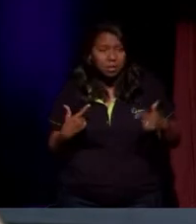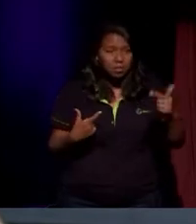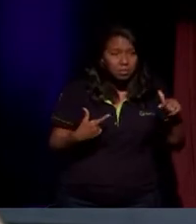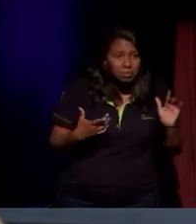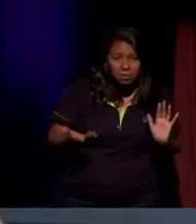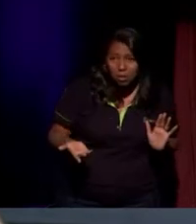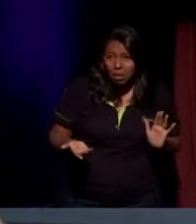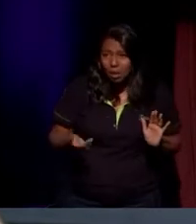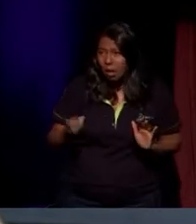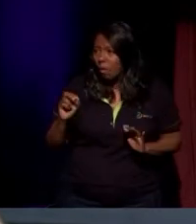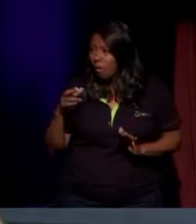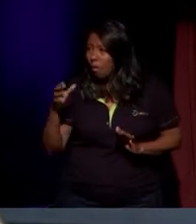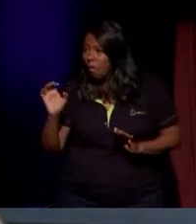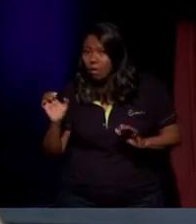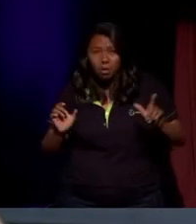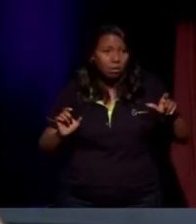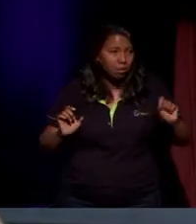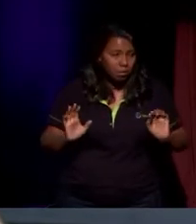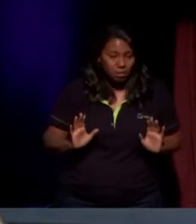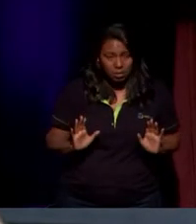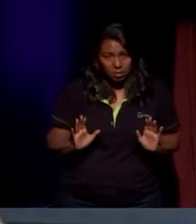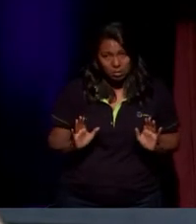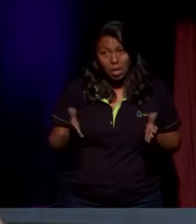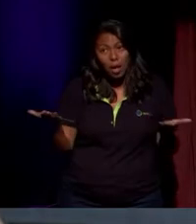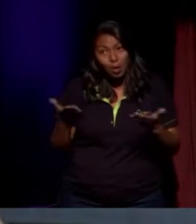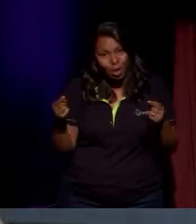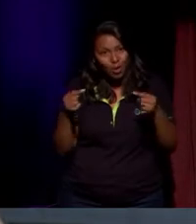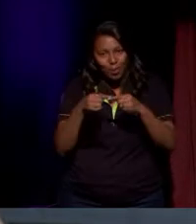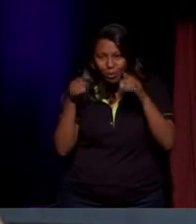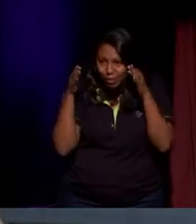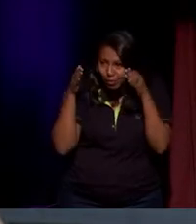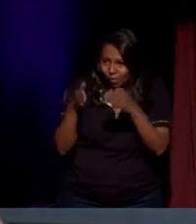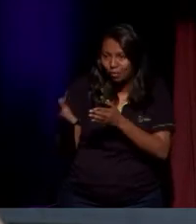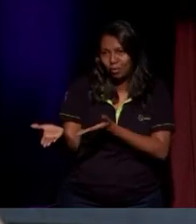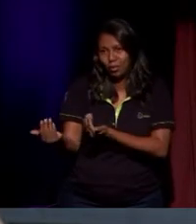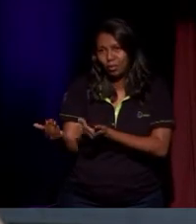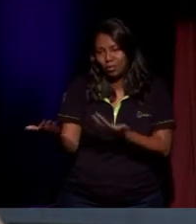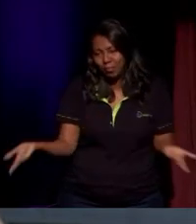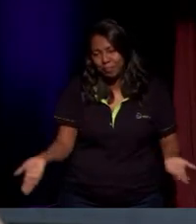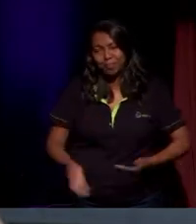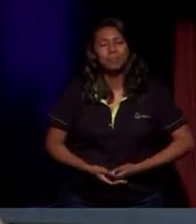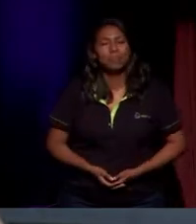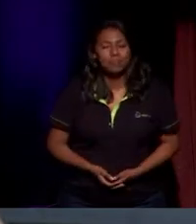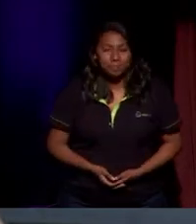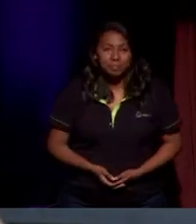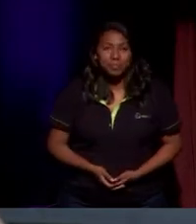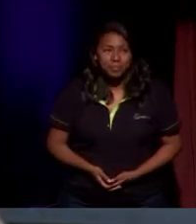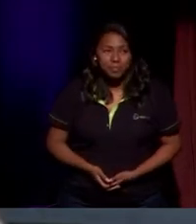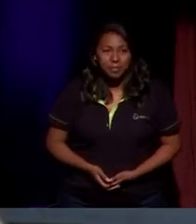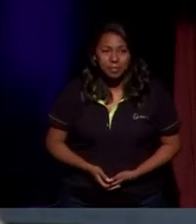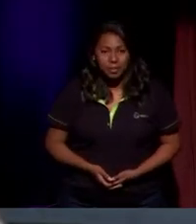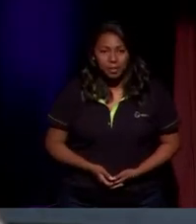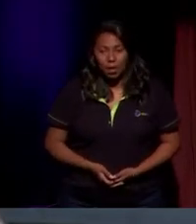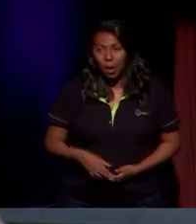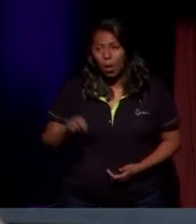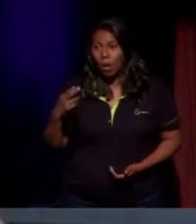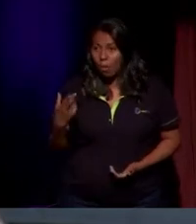these are the guidelines that are set now young people. Now the legalization of abortion, I will speak,